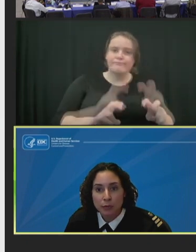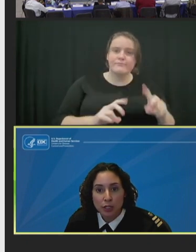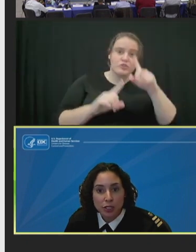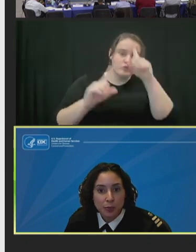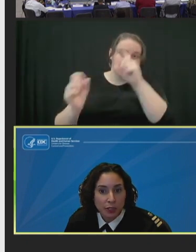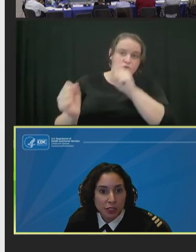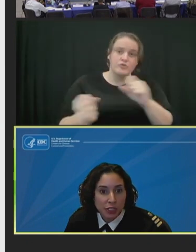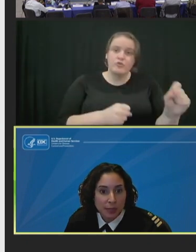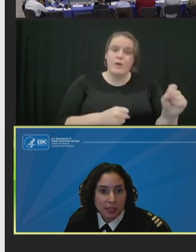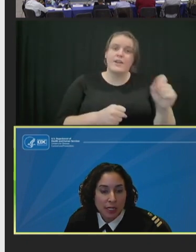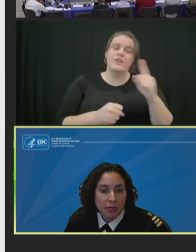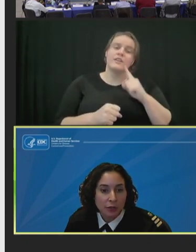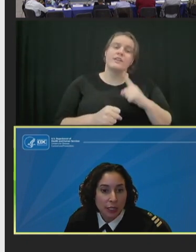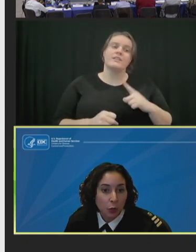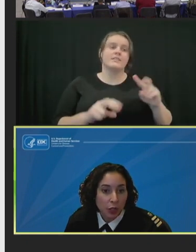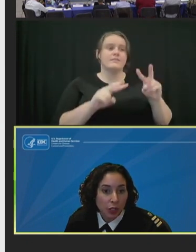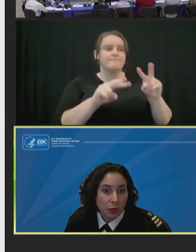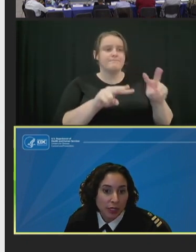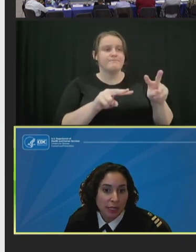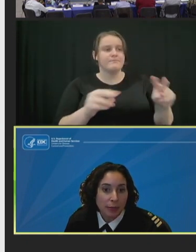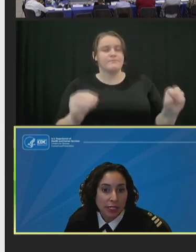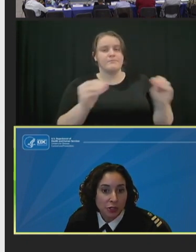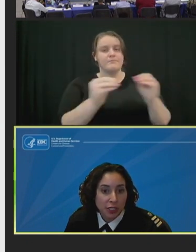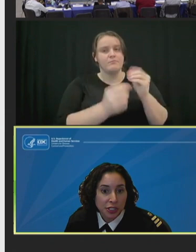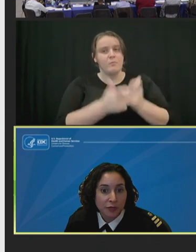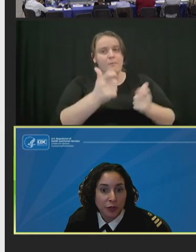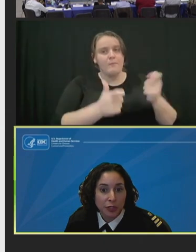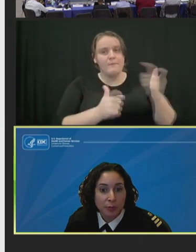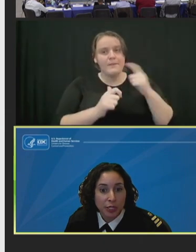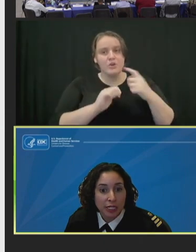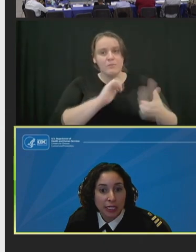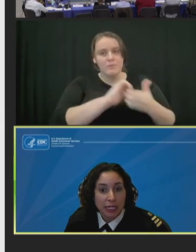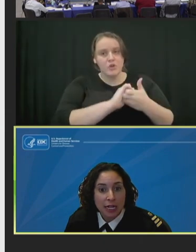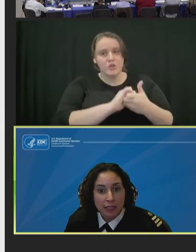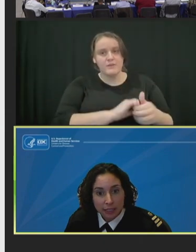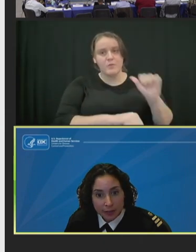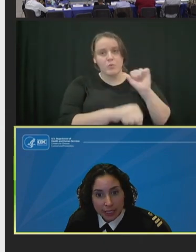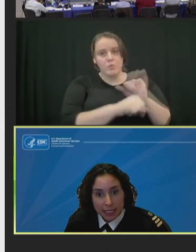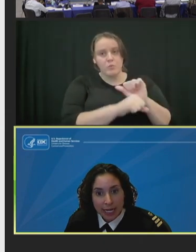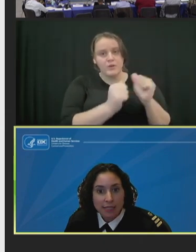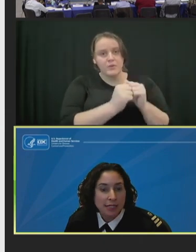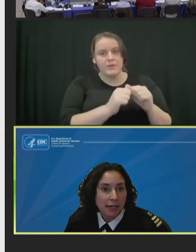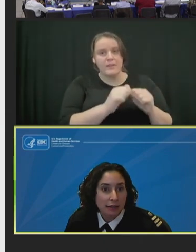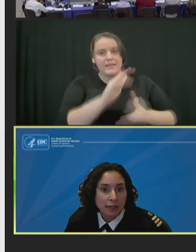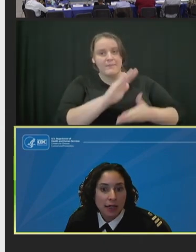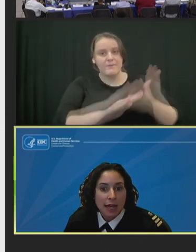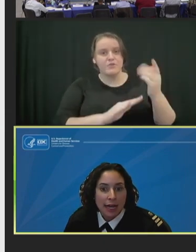large partnerships, including work with the Administration for Community Living, ACL,